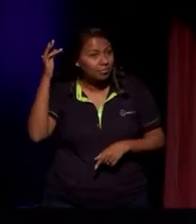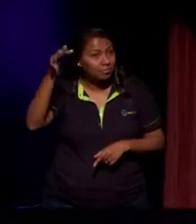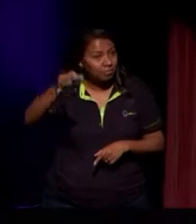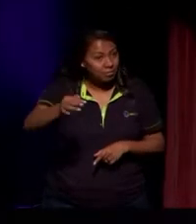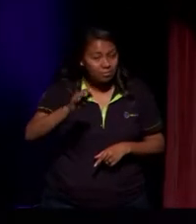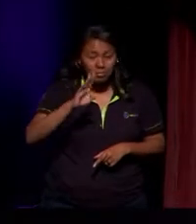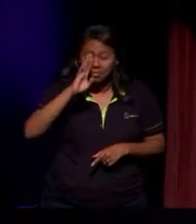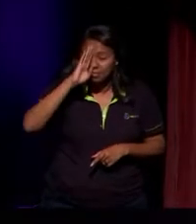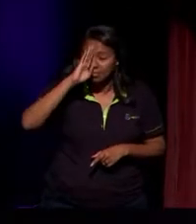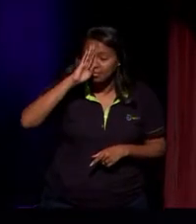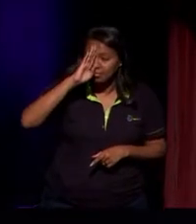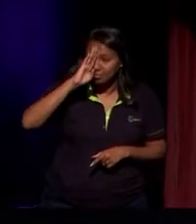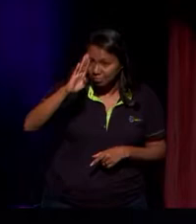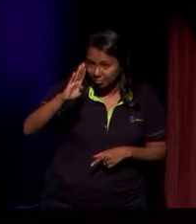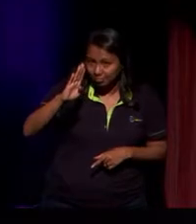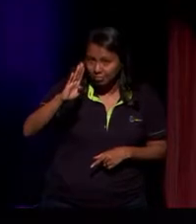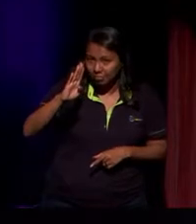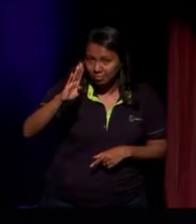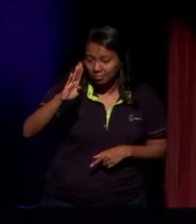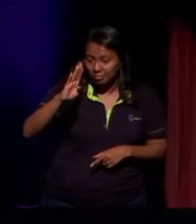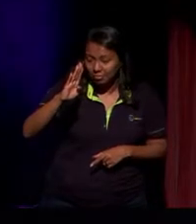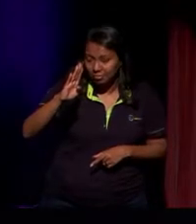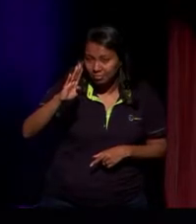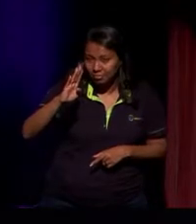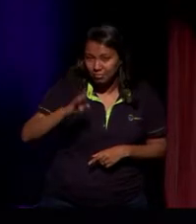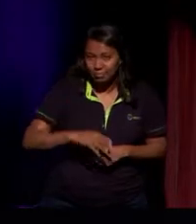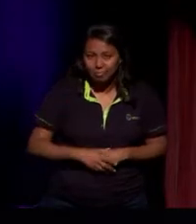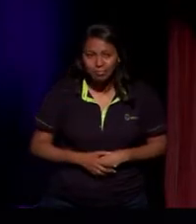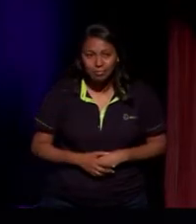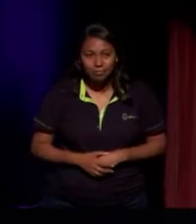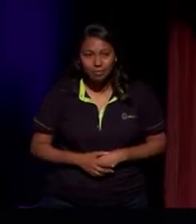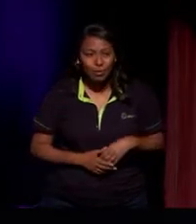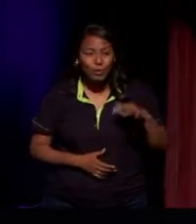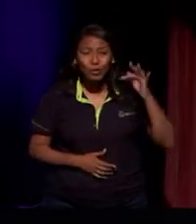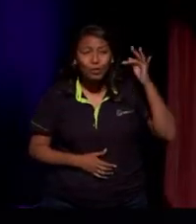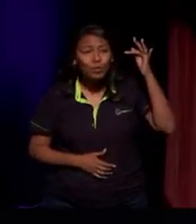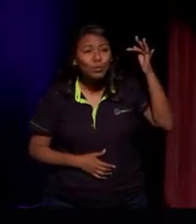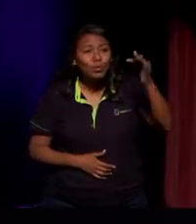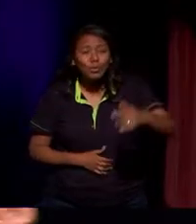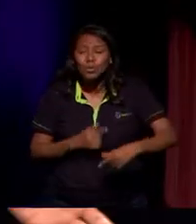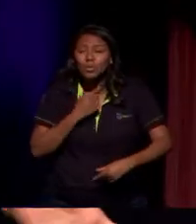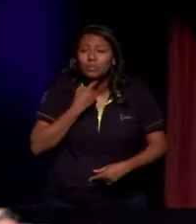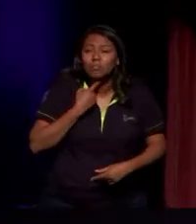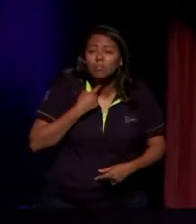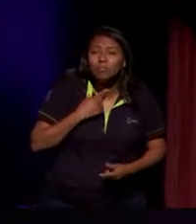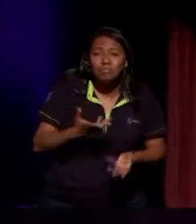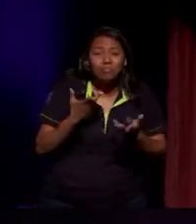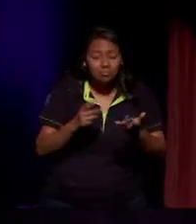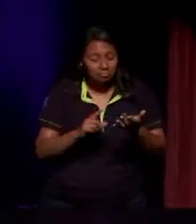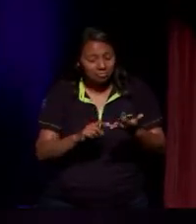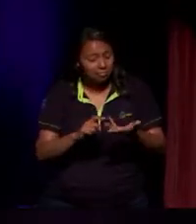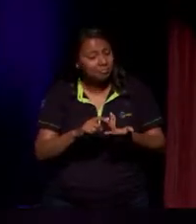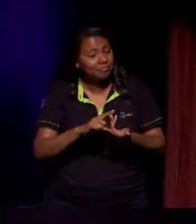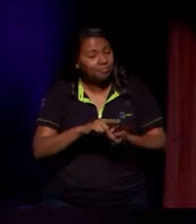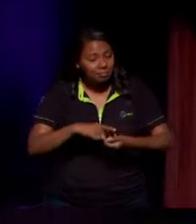for us to be able future utopias, which are increasingly needed in these times